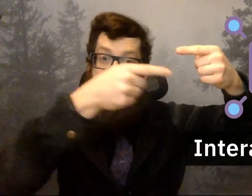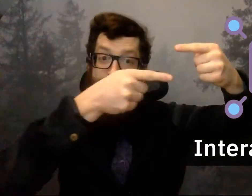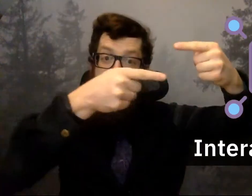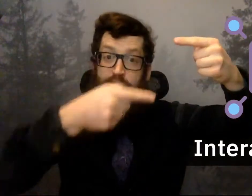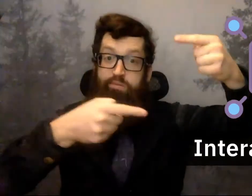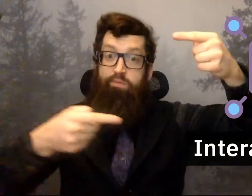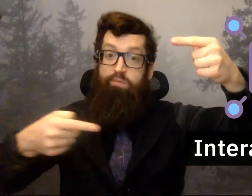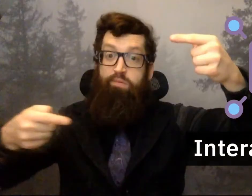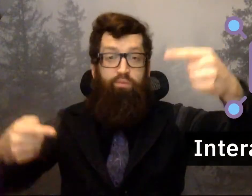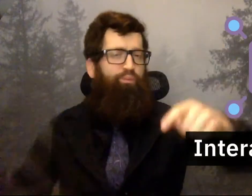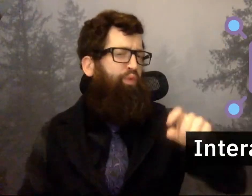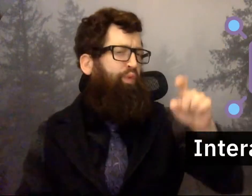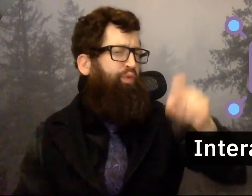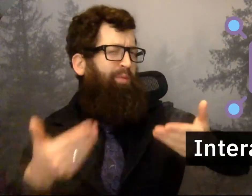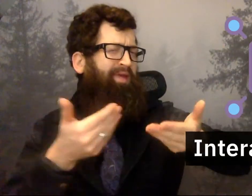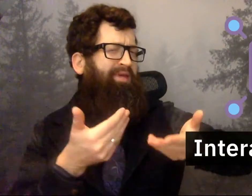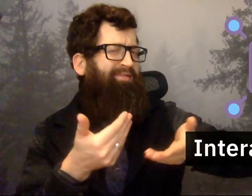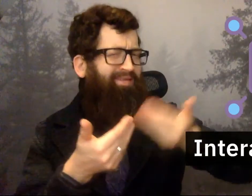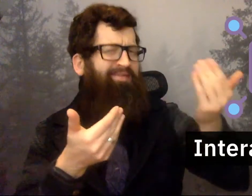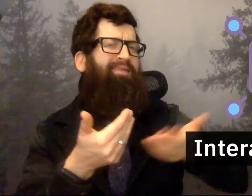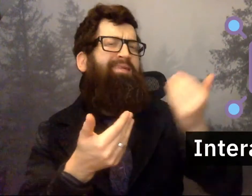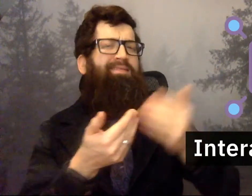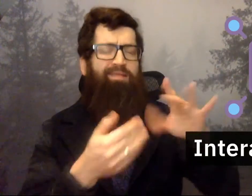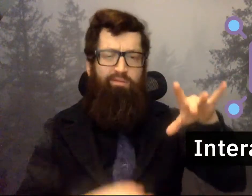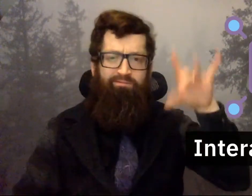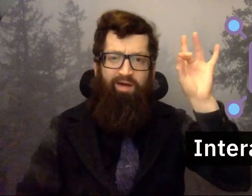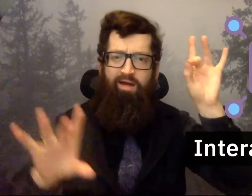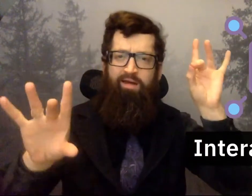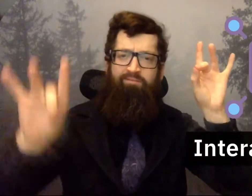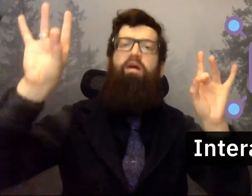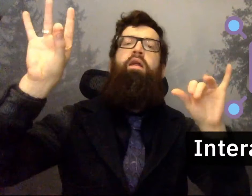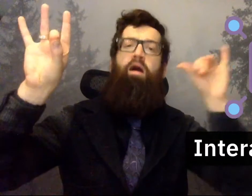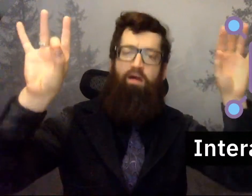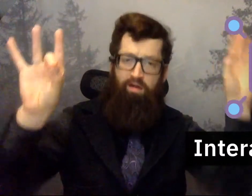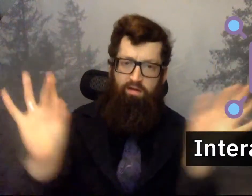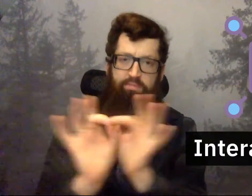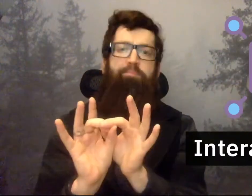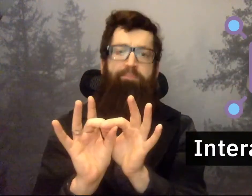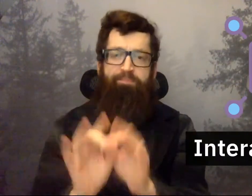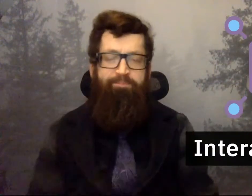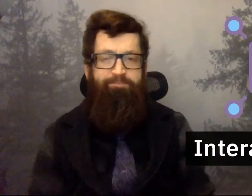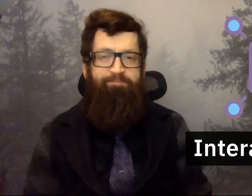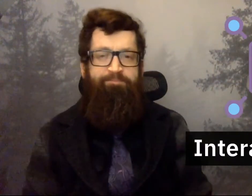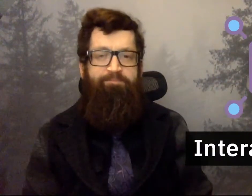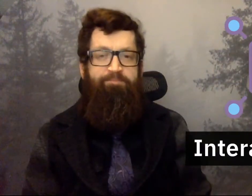The threads of those interactions should be easy to find.